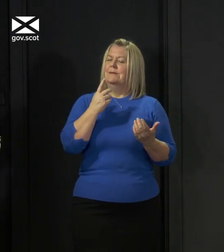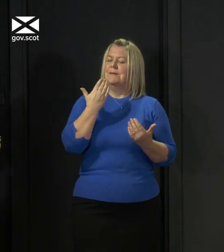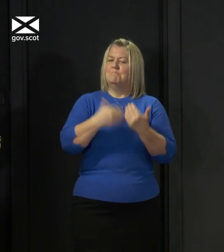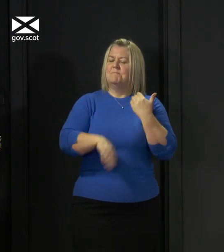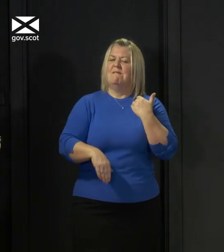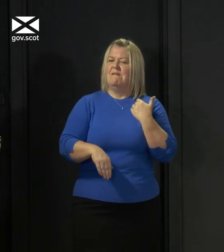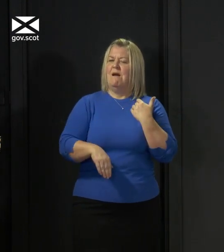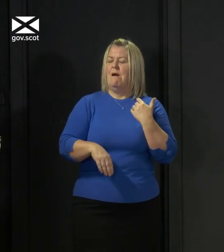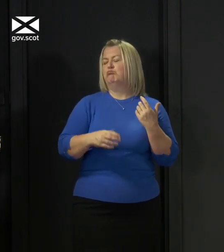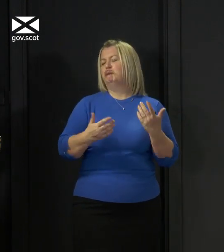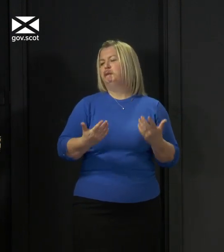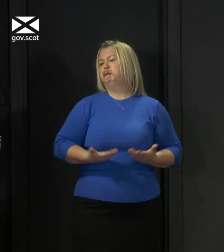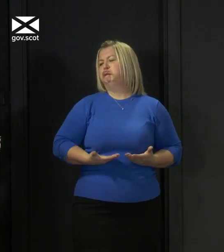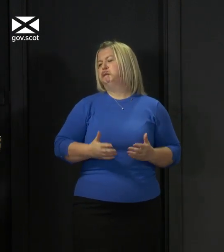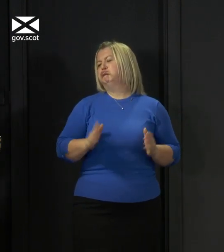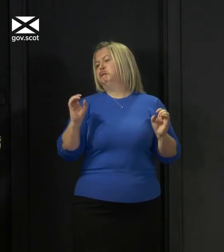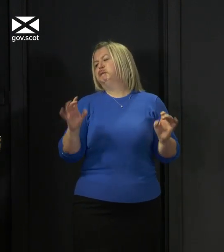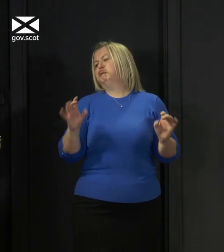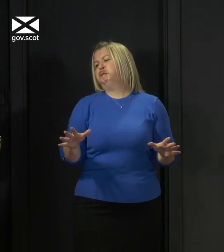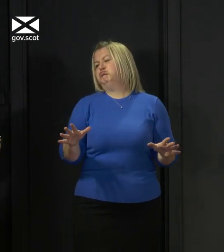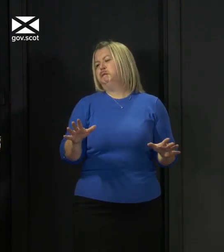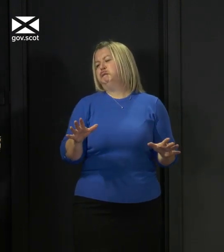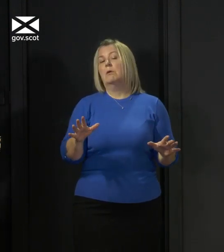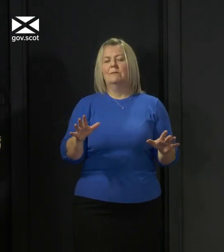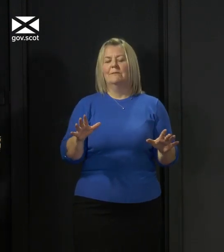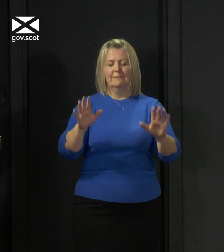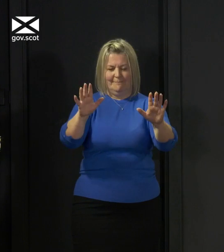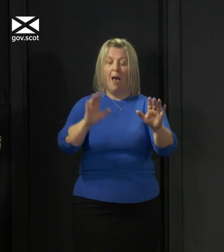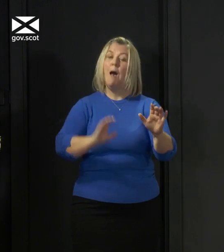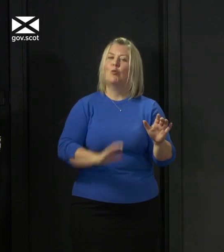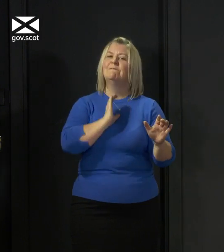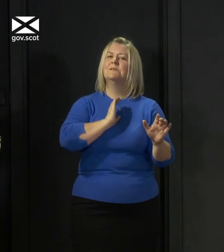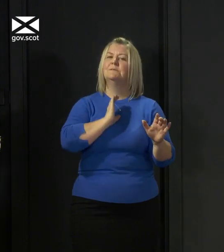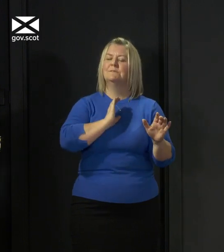these things but I've got a fairly strong degree of confidence in our build